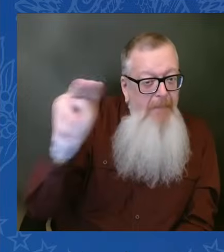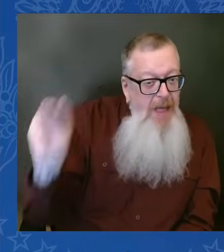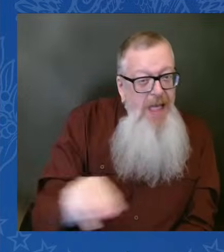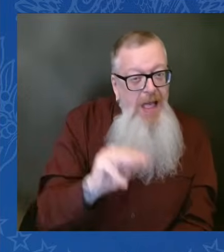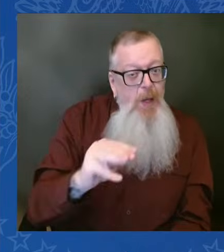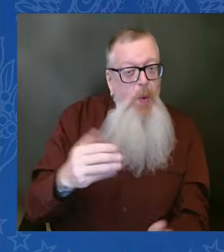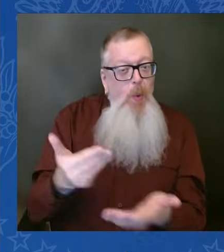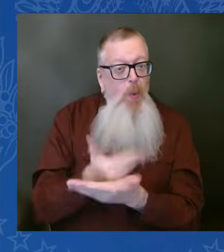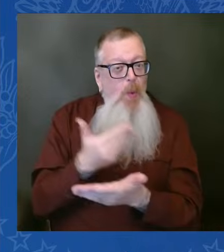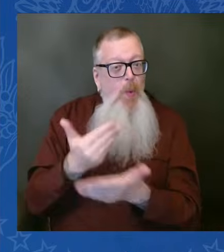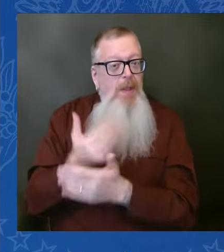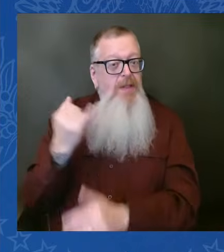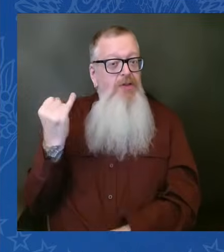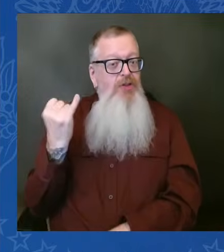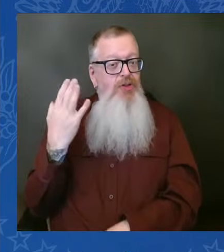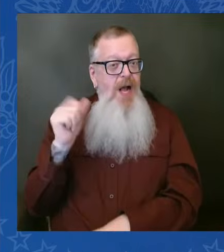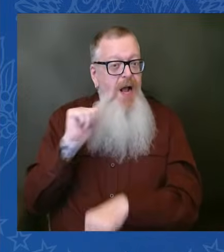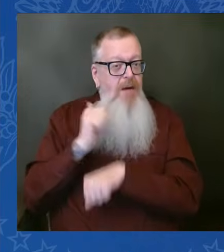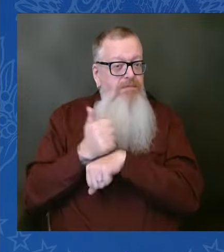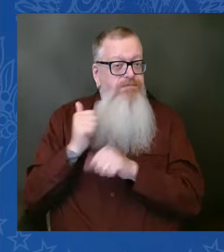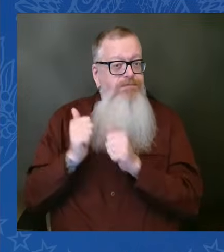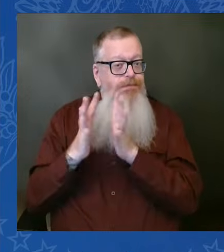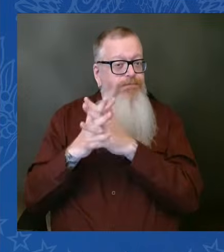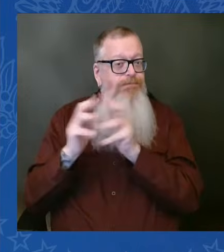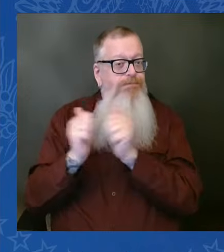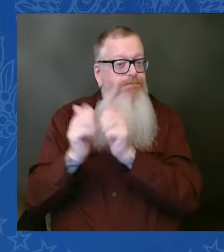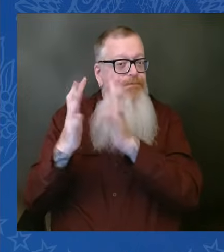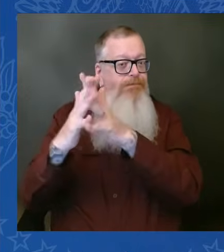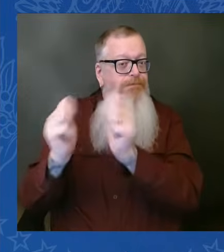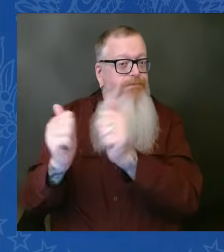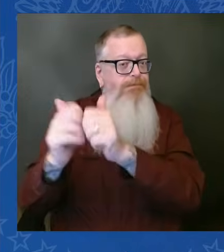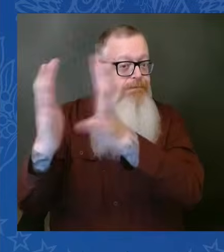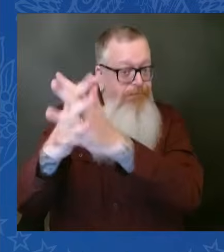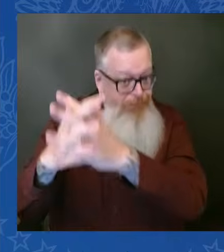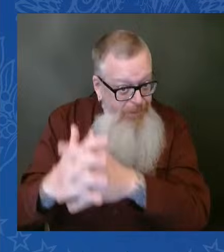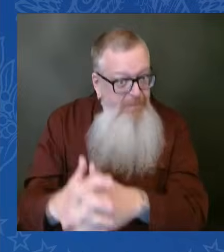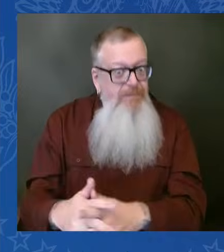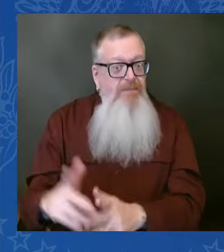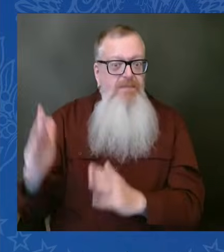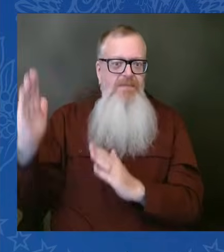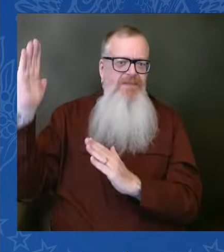in American history; the lowest average unemployment rate of any administration in the last 50 years;